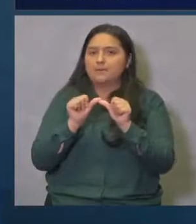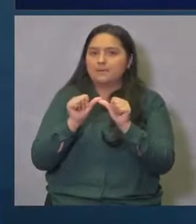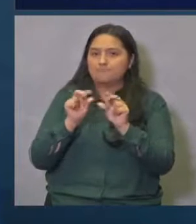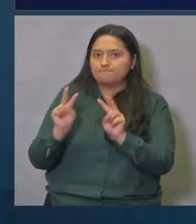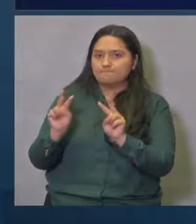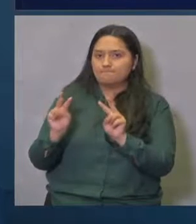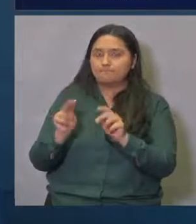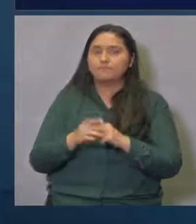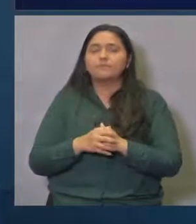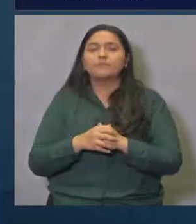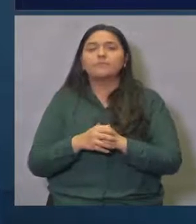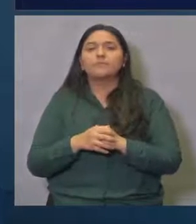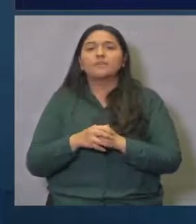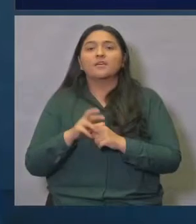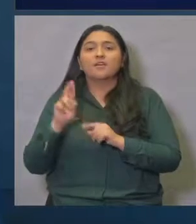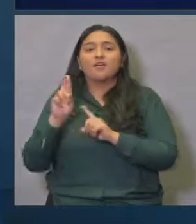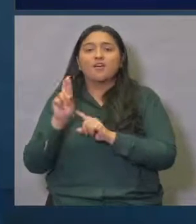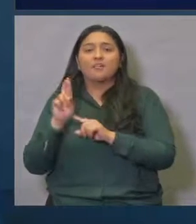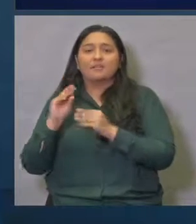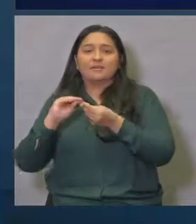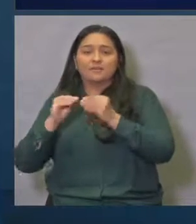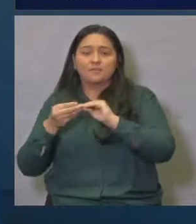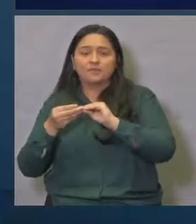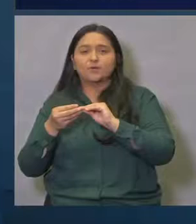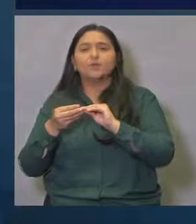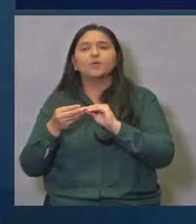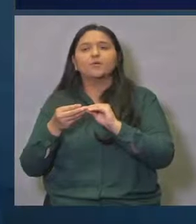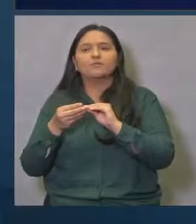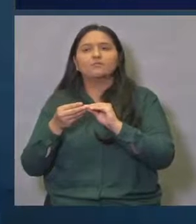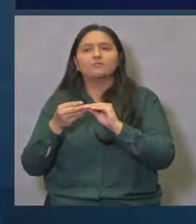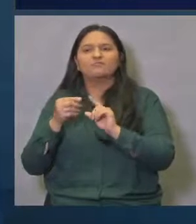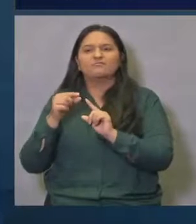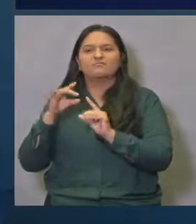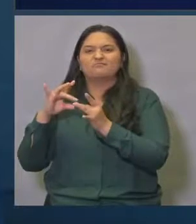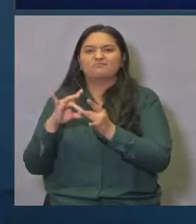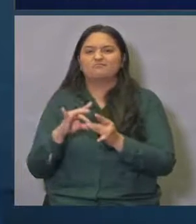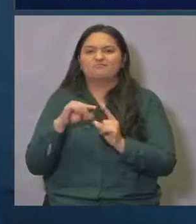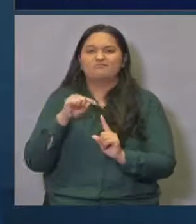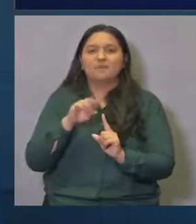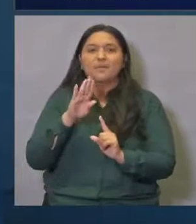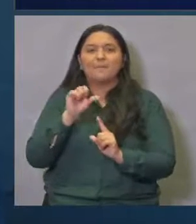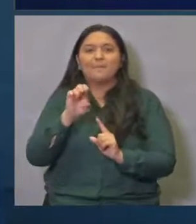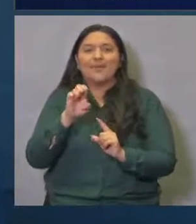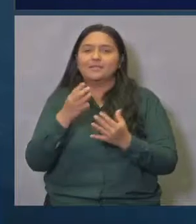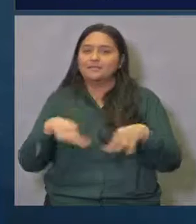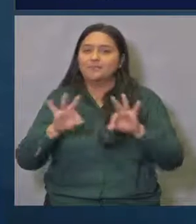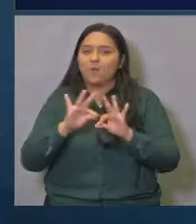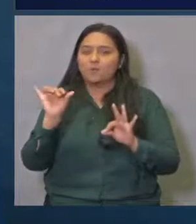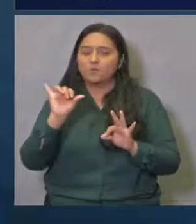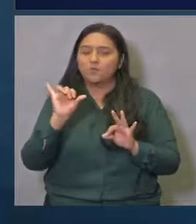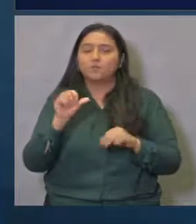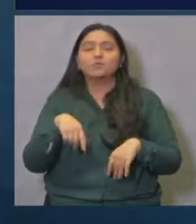IS IMPERATIVE THAT SCRIBBLING UP CREEPING UP, WE MUST CONTINUE